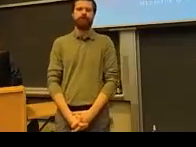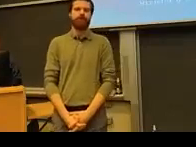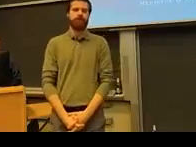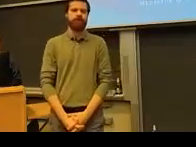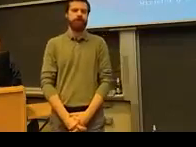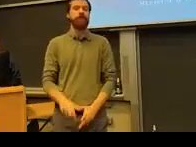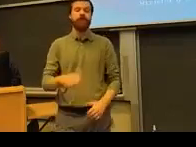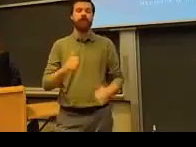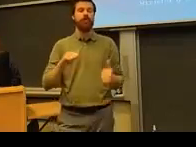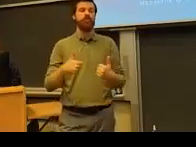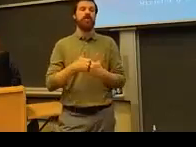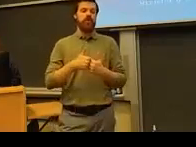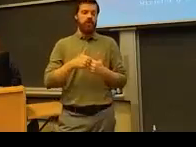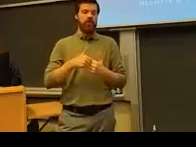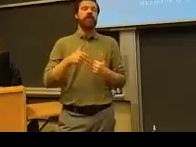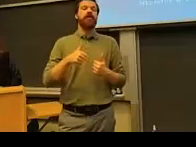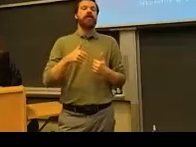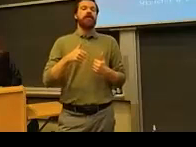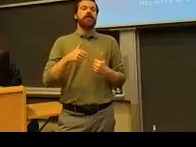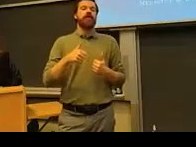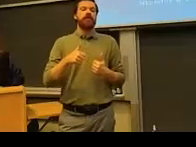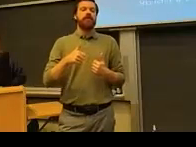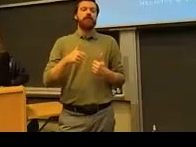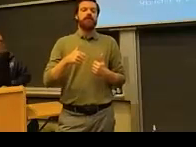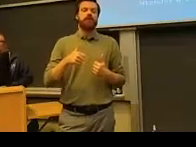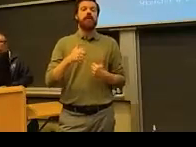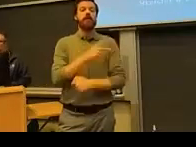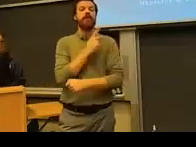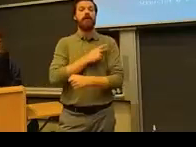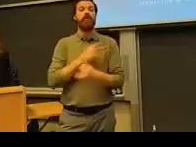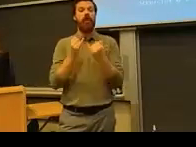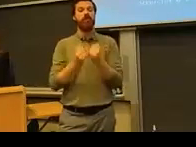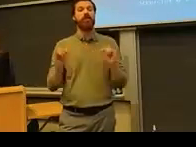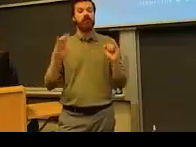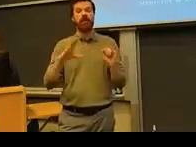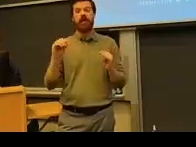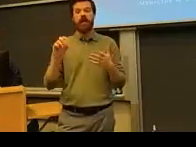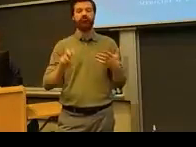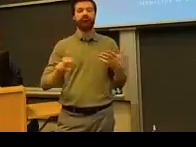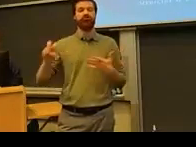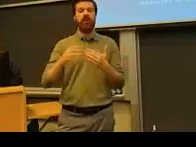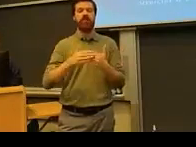has been around uh patients autonomy and travel of the unit on most medical units this is pretty